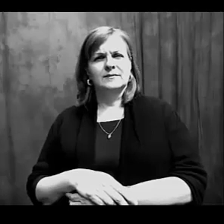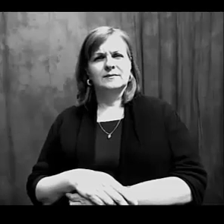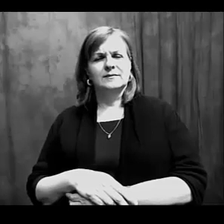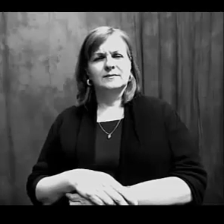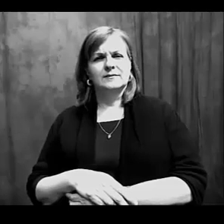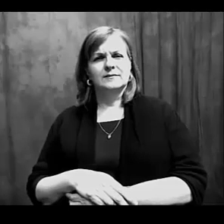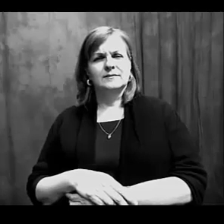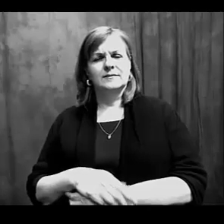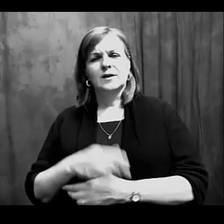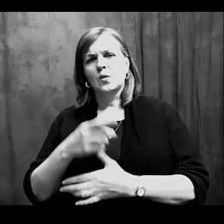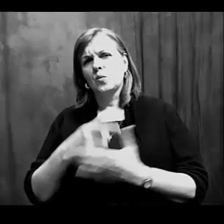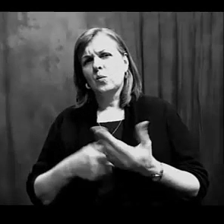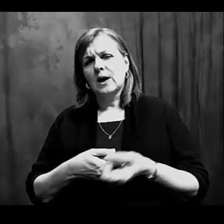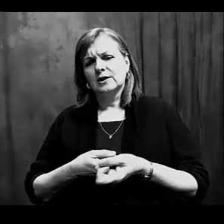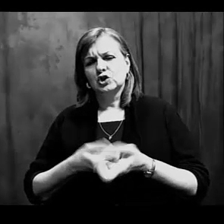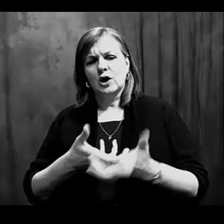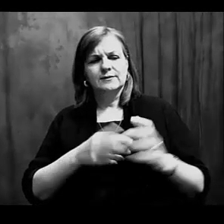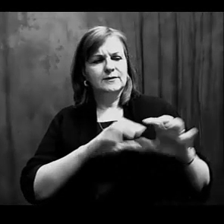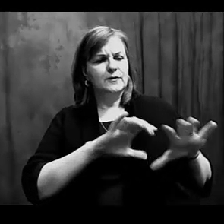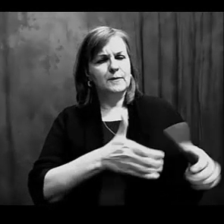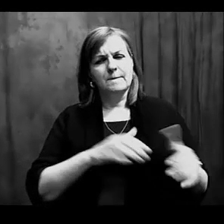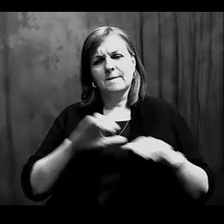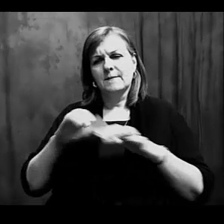what is it about these populations